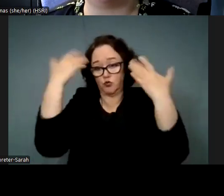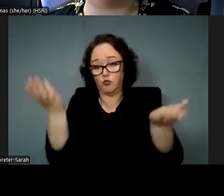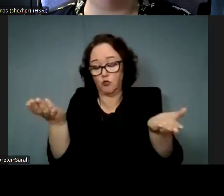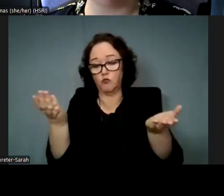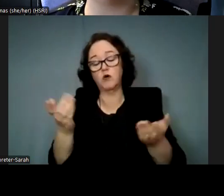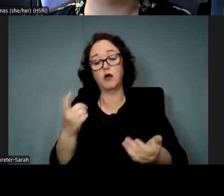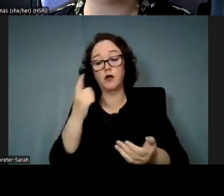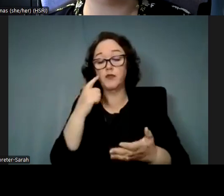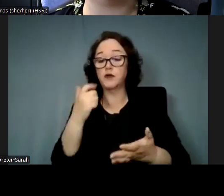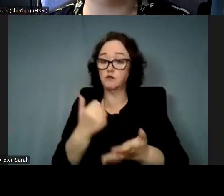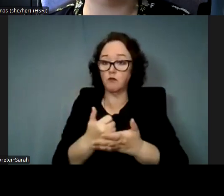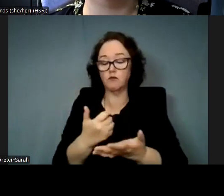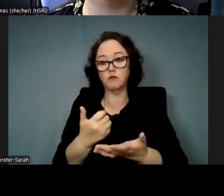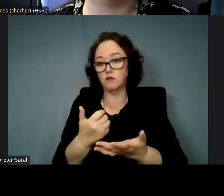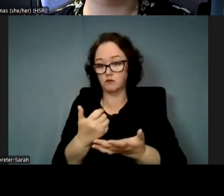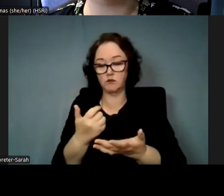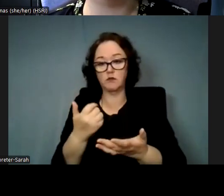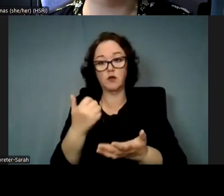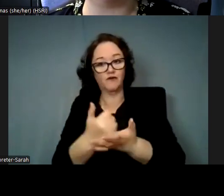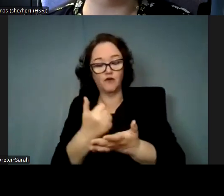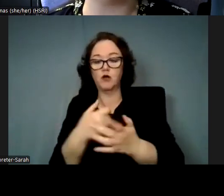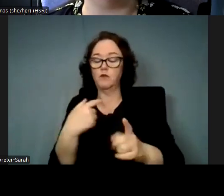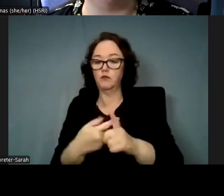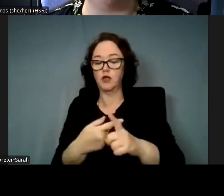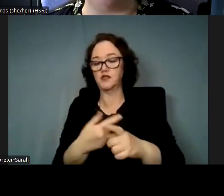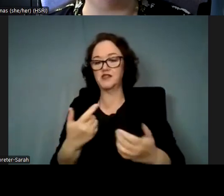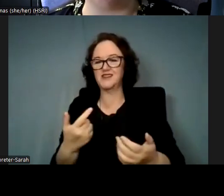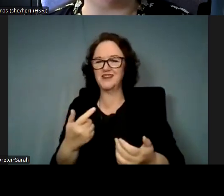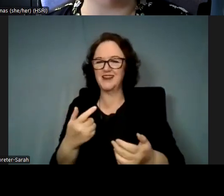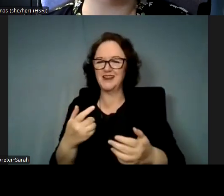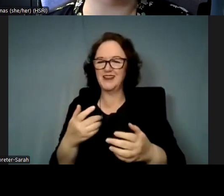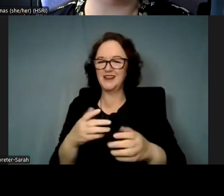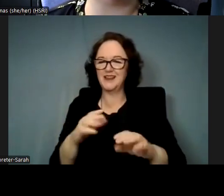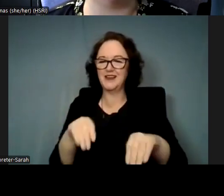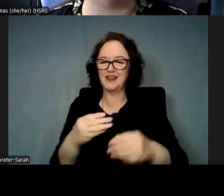and powerful, to really be open about what our experiences are,